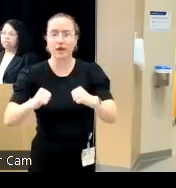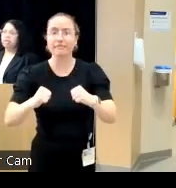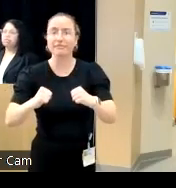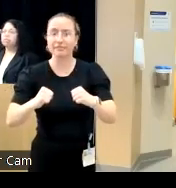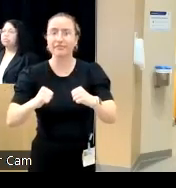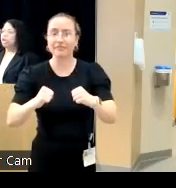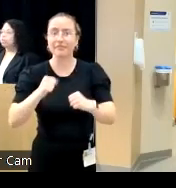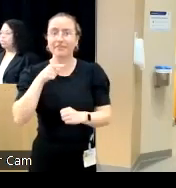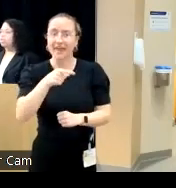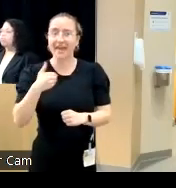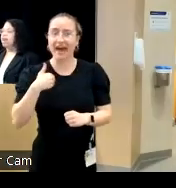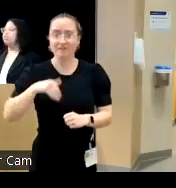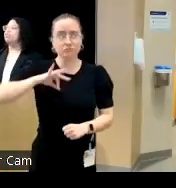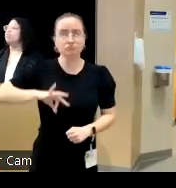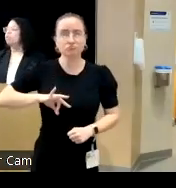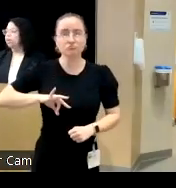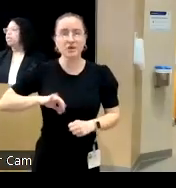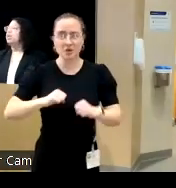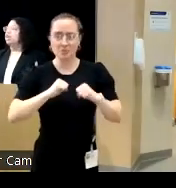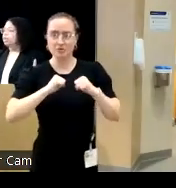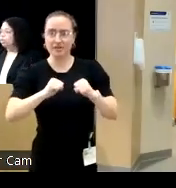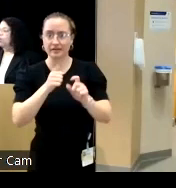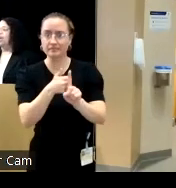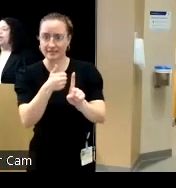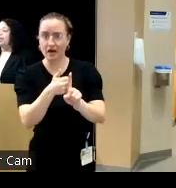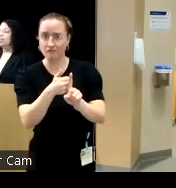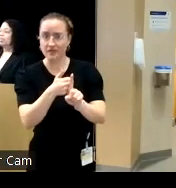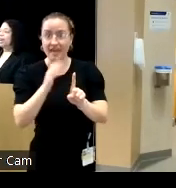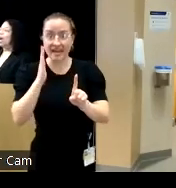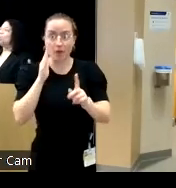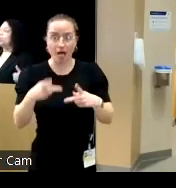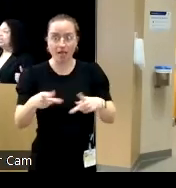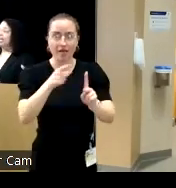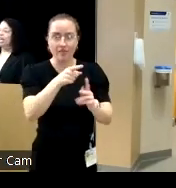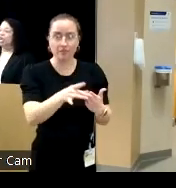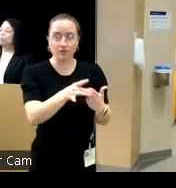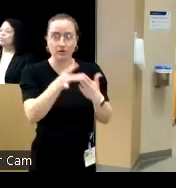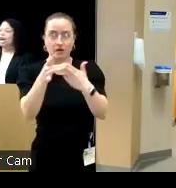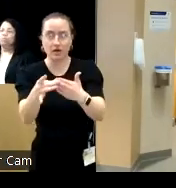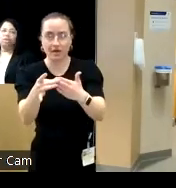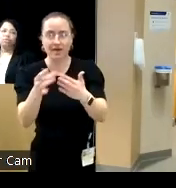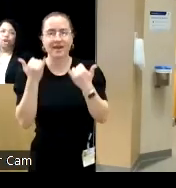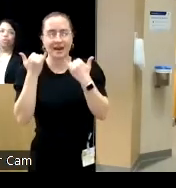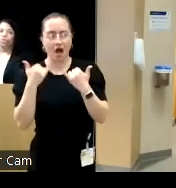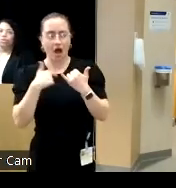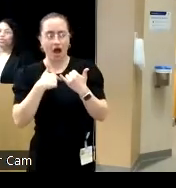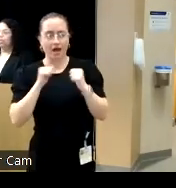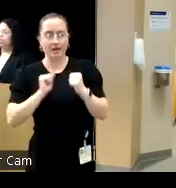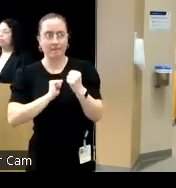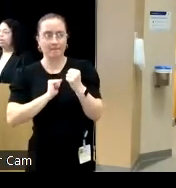assets and protective factors that point the way to how we can provide meaningful opportunities for